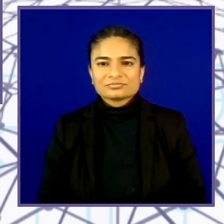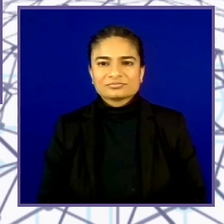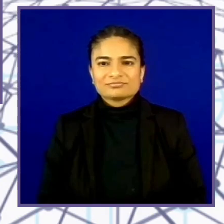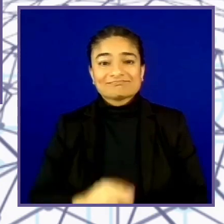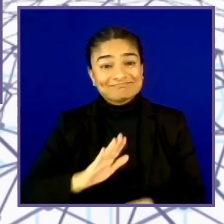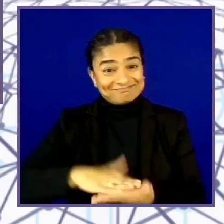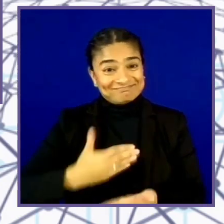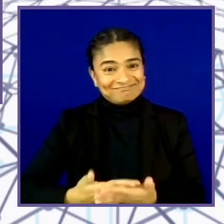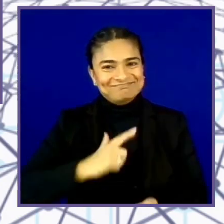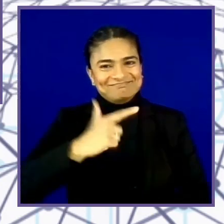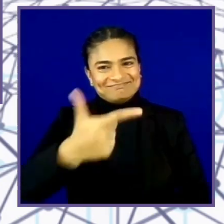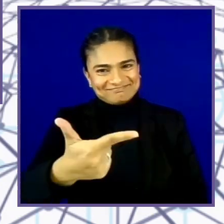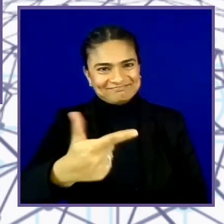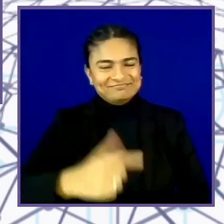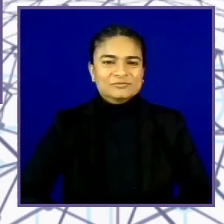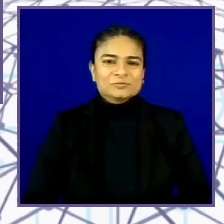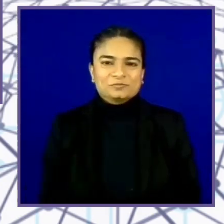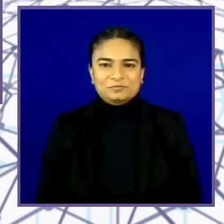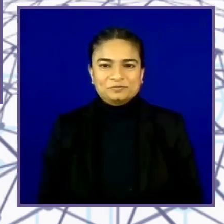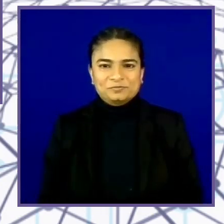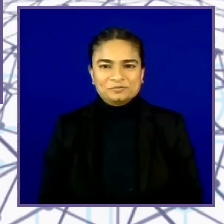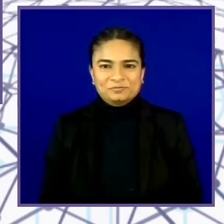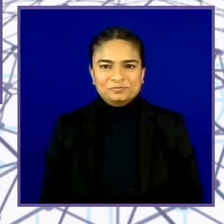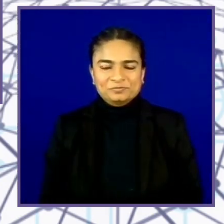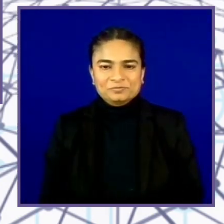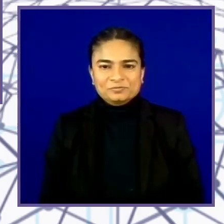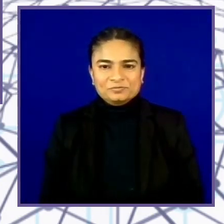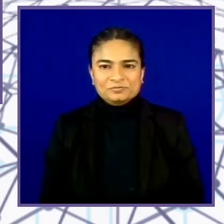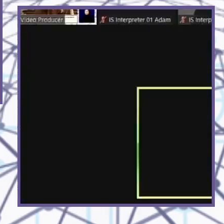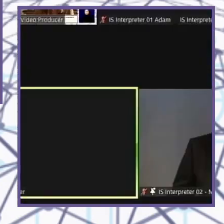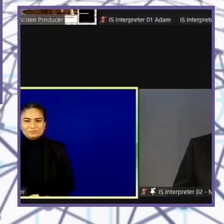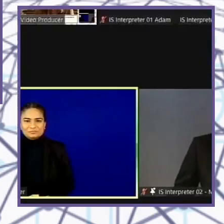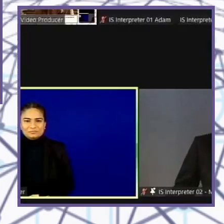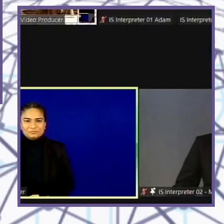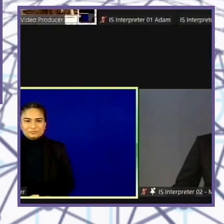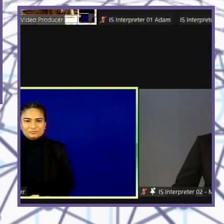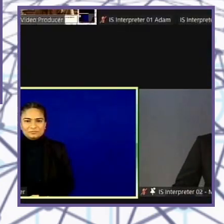which recently launched a special sign language service for deaf or hard of hearing clients.